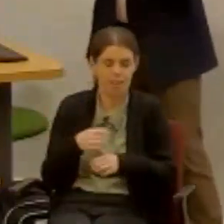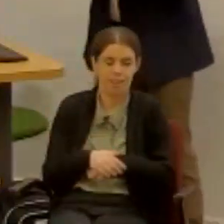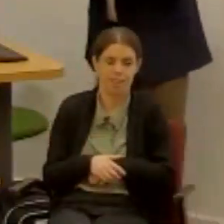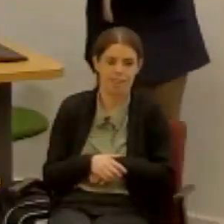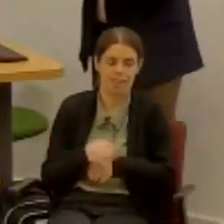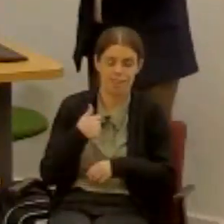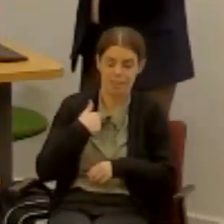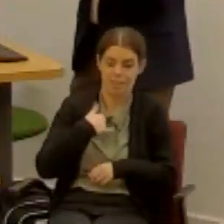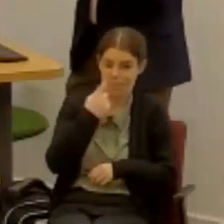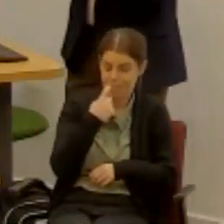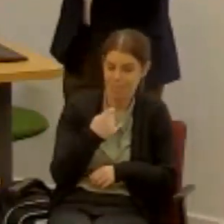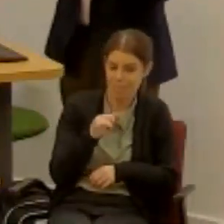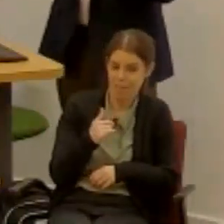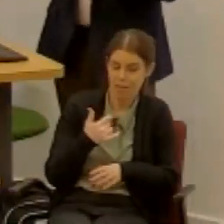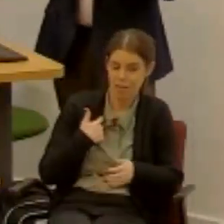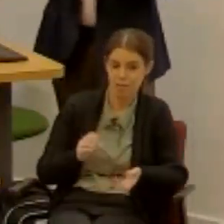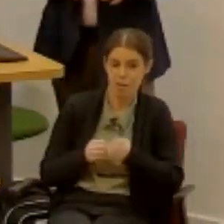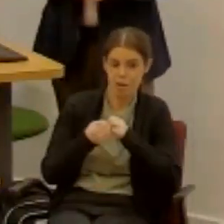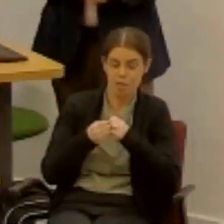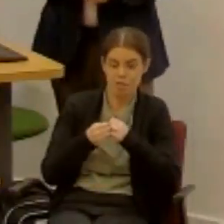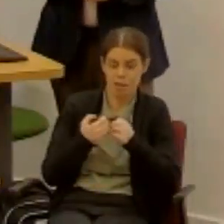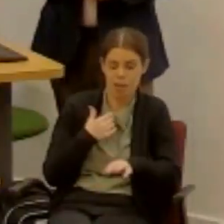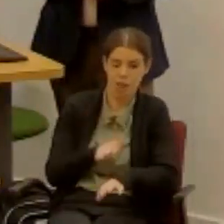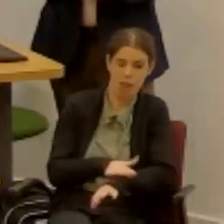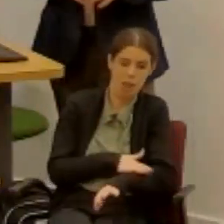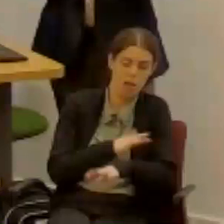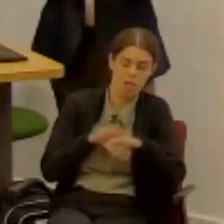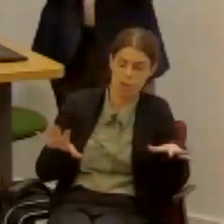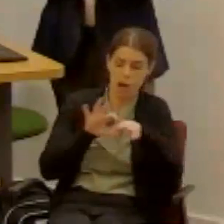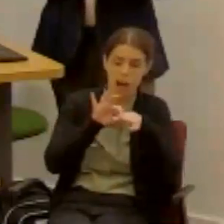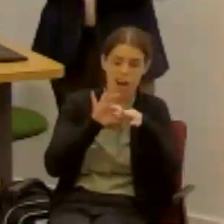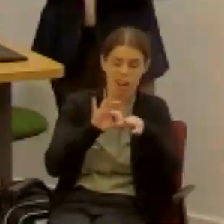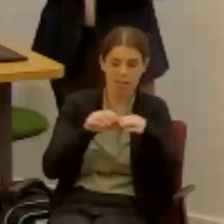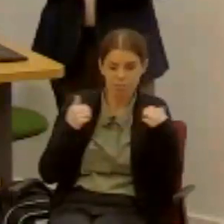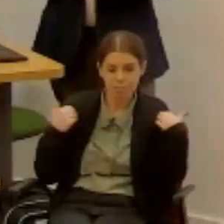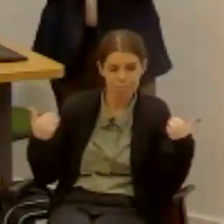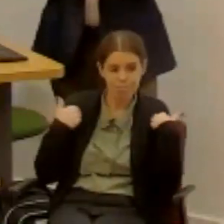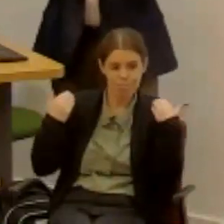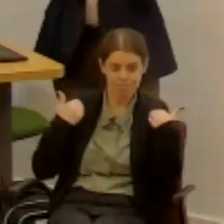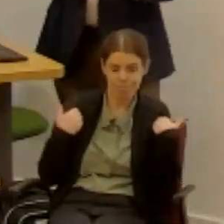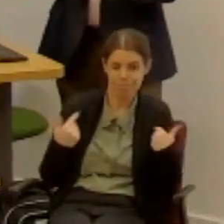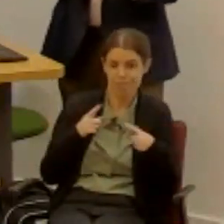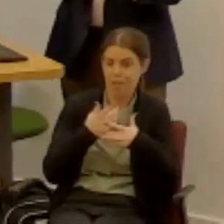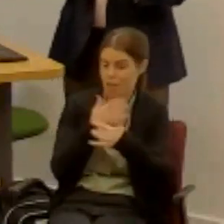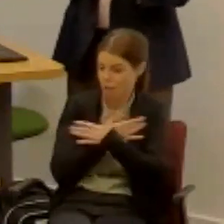I could become sloth and not engage in physical activity more than I do normally. So, lots of other factors come into it.